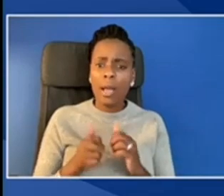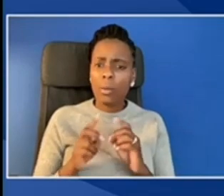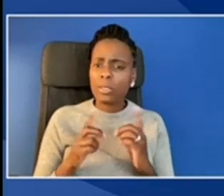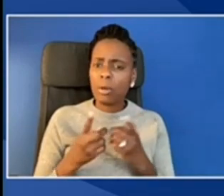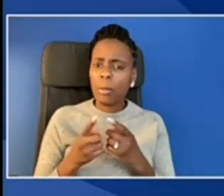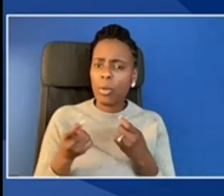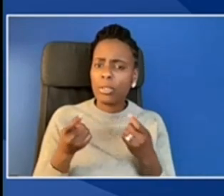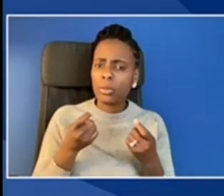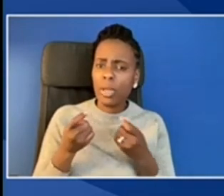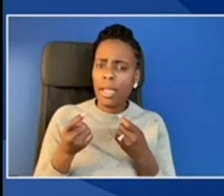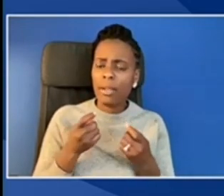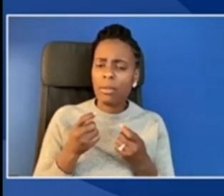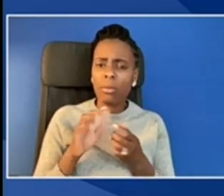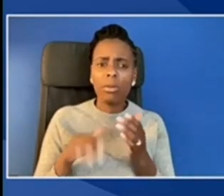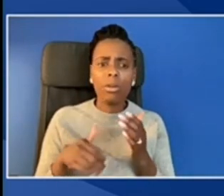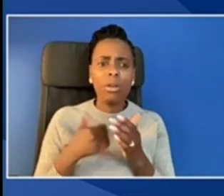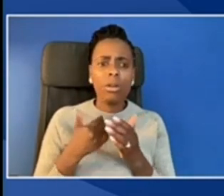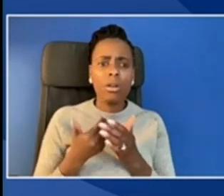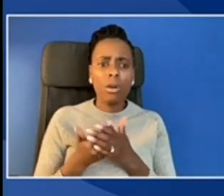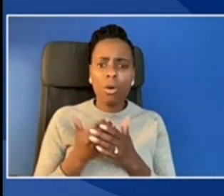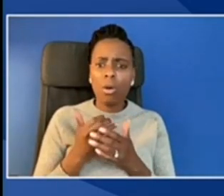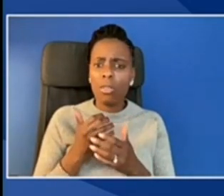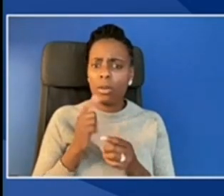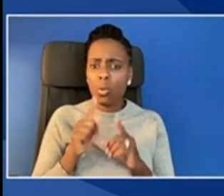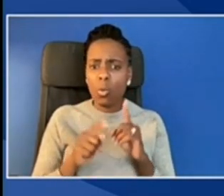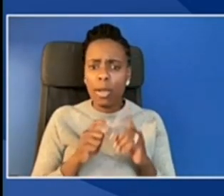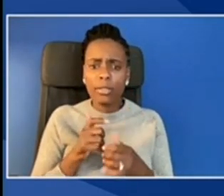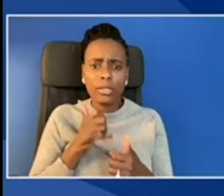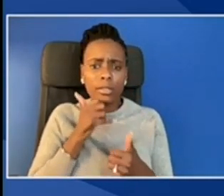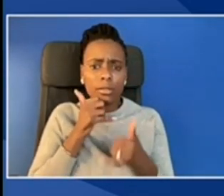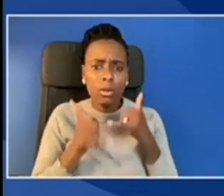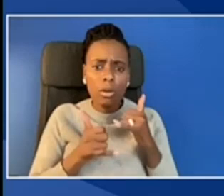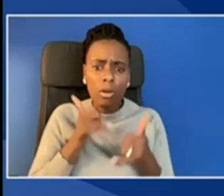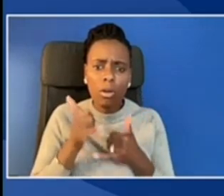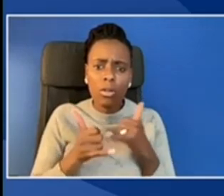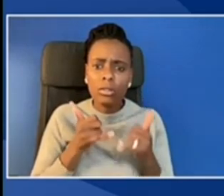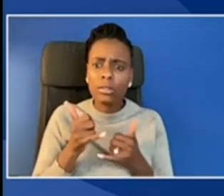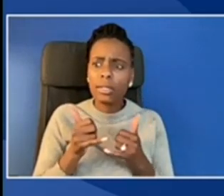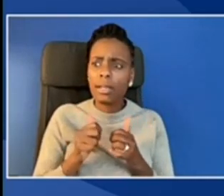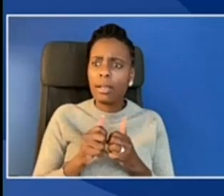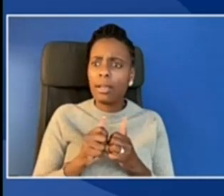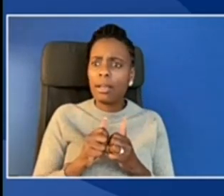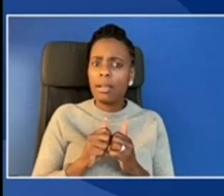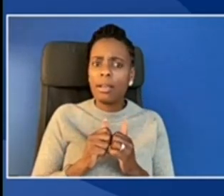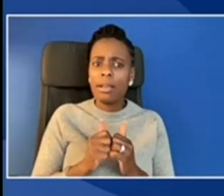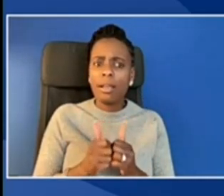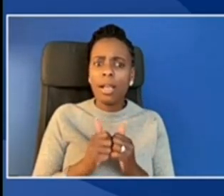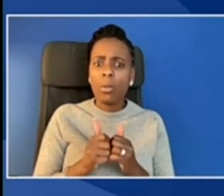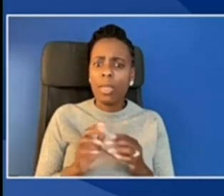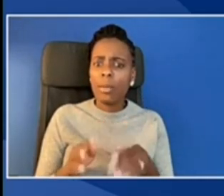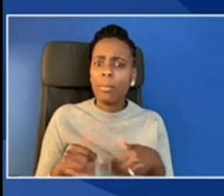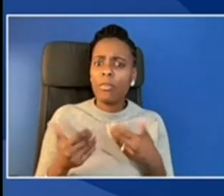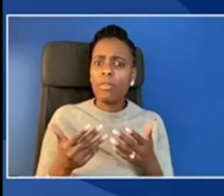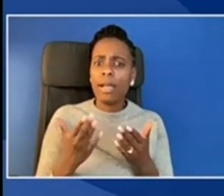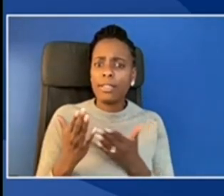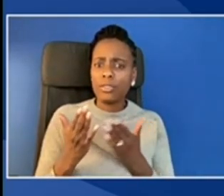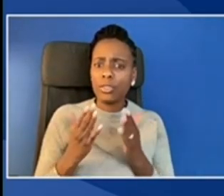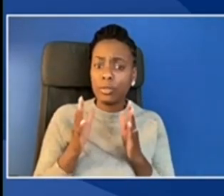influx of questions and how are they going to provide servicers, you know, the